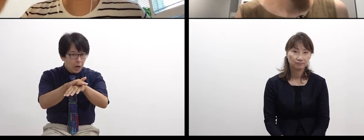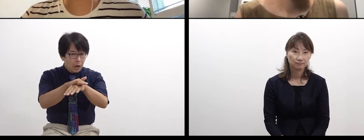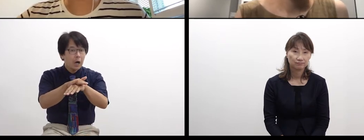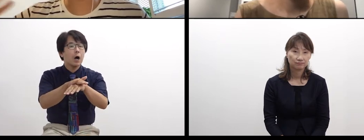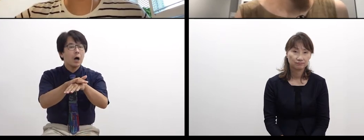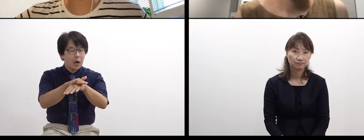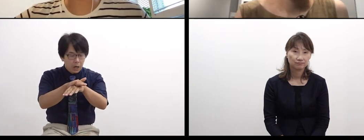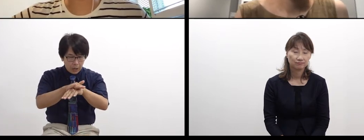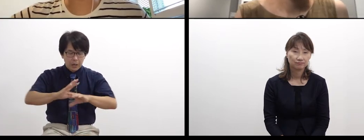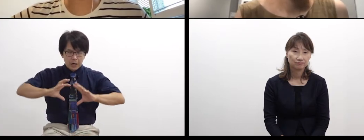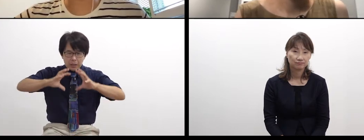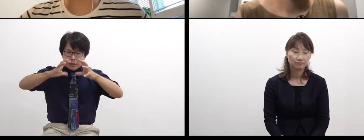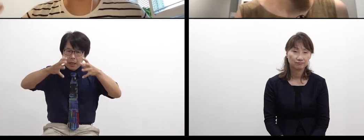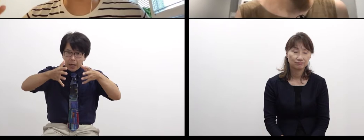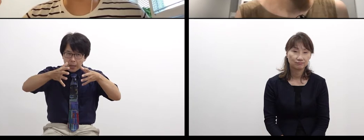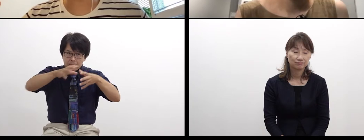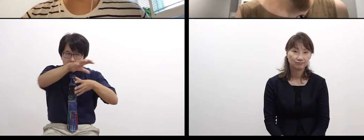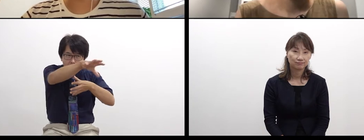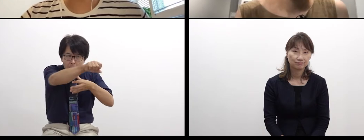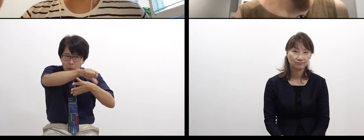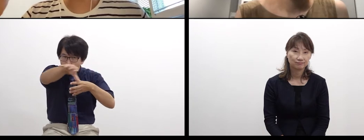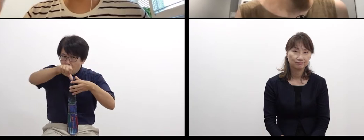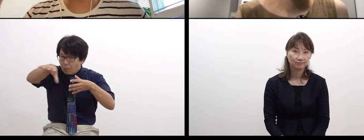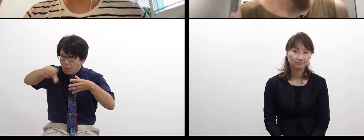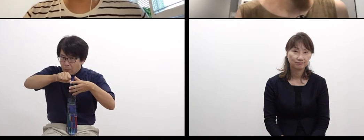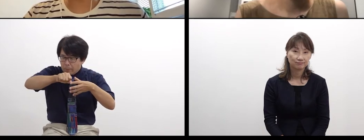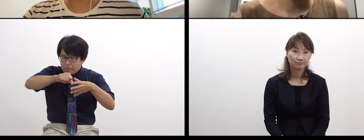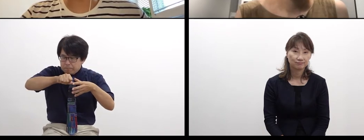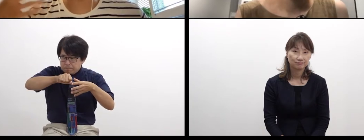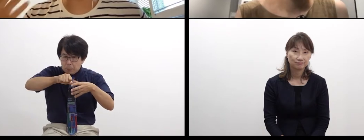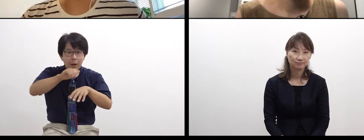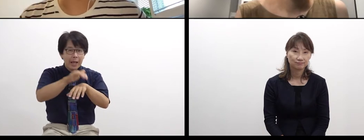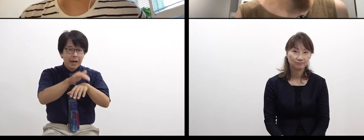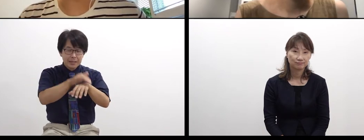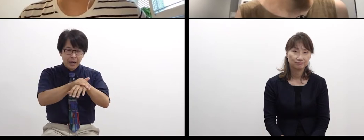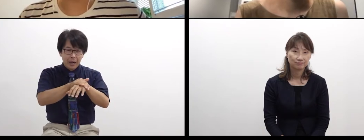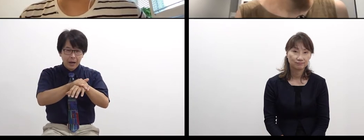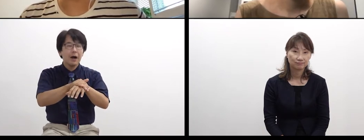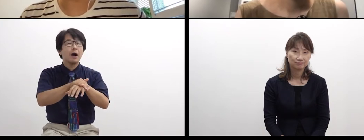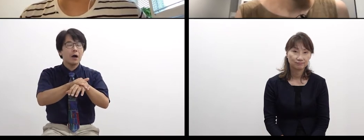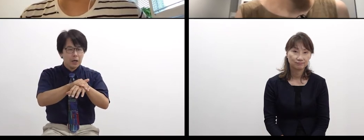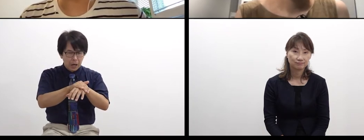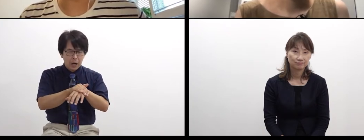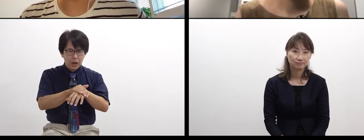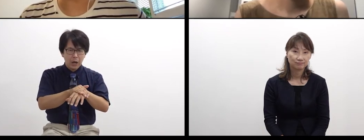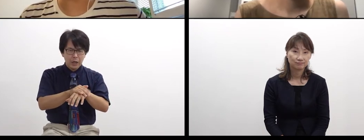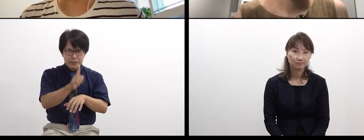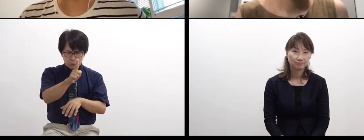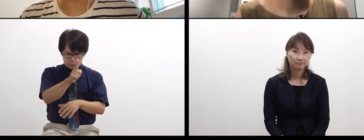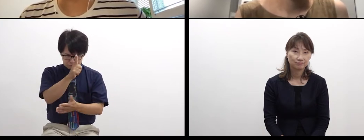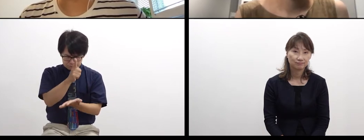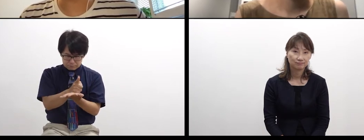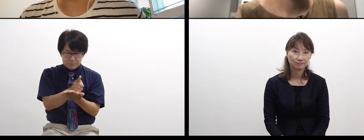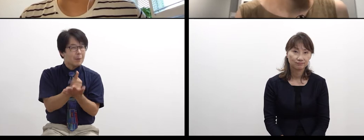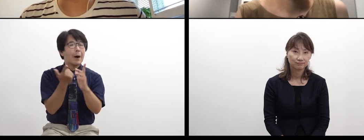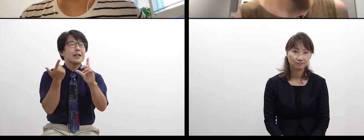there is not only one way